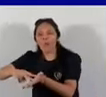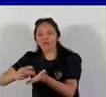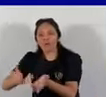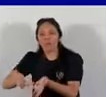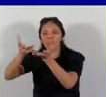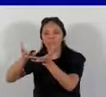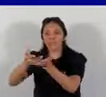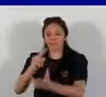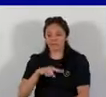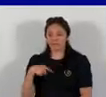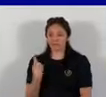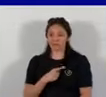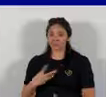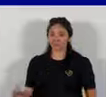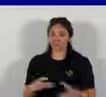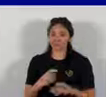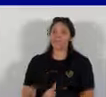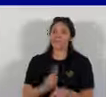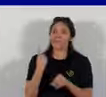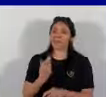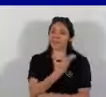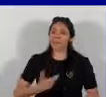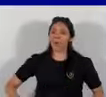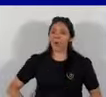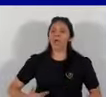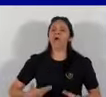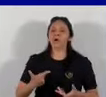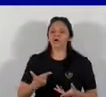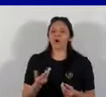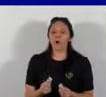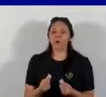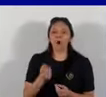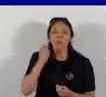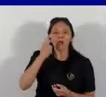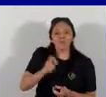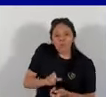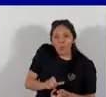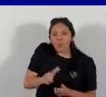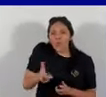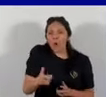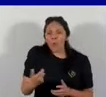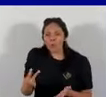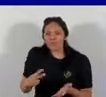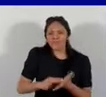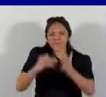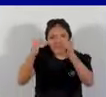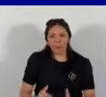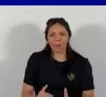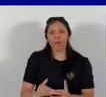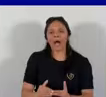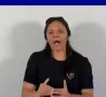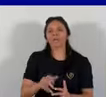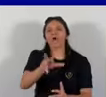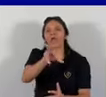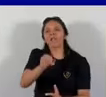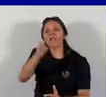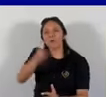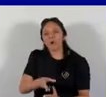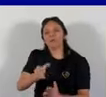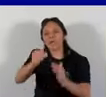We are the first government in history that does it By making a fiscal adjustment, lowering the public spending